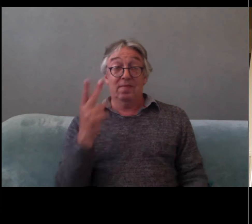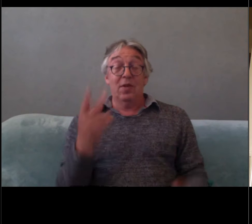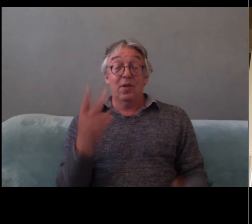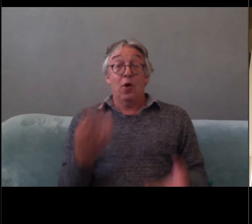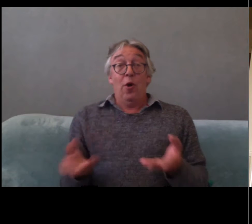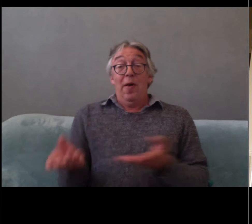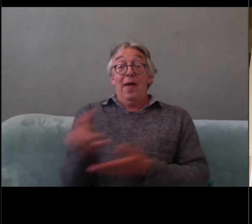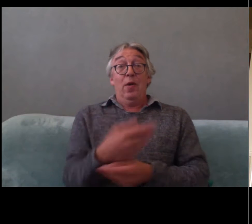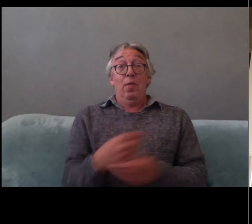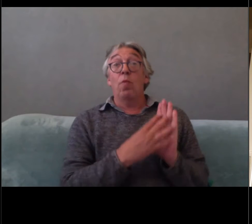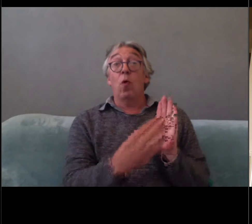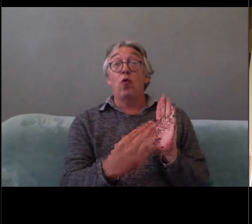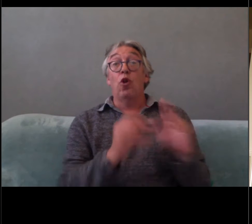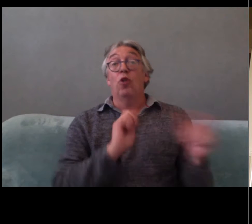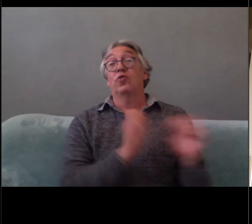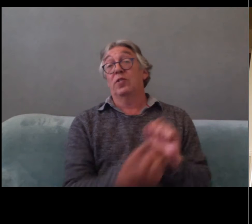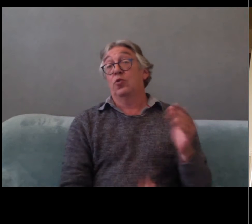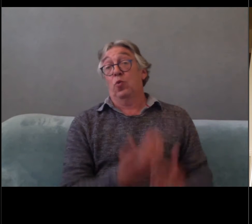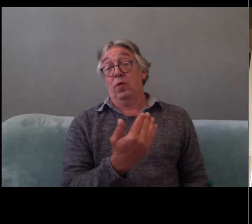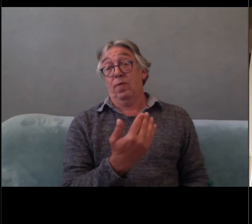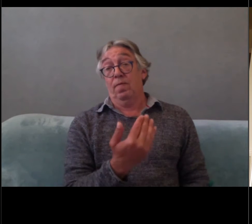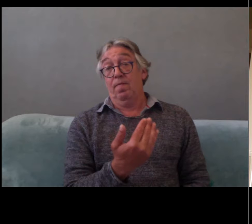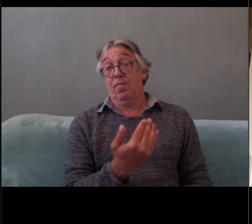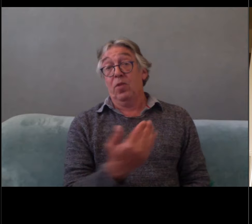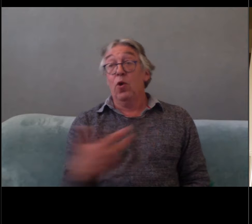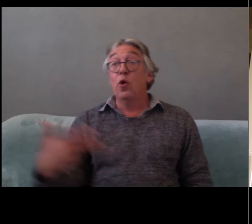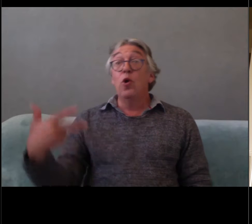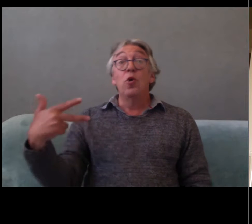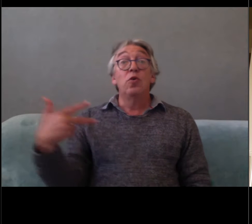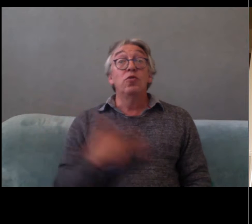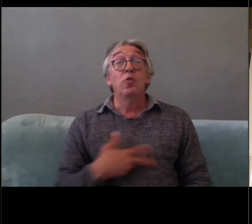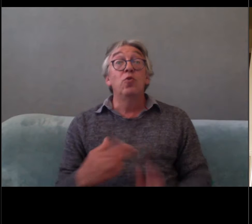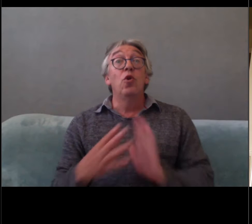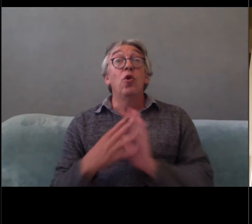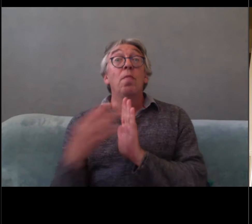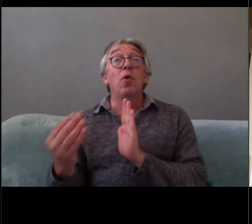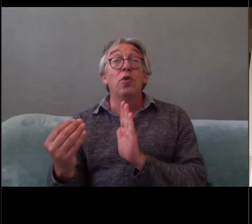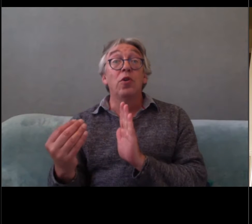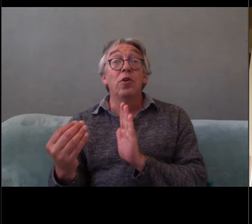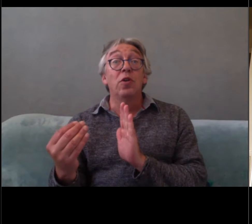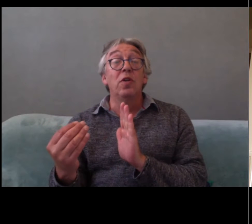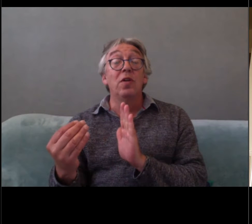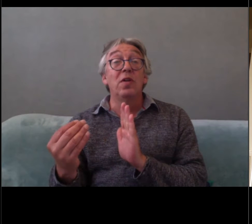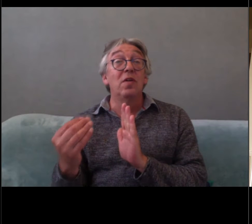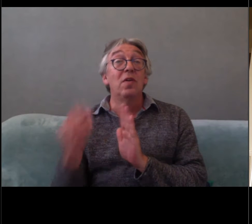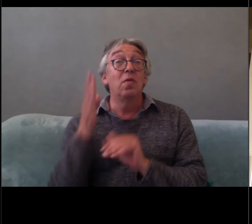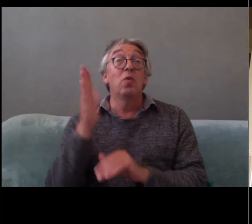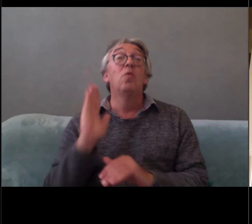in our societies, should be rights-centred, inclusive